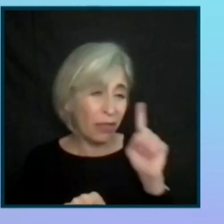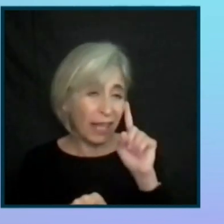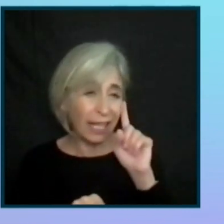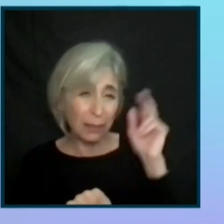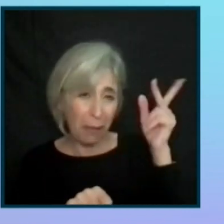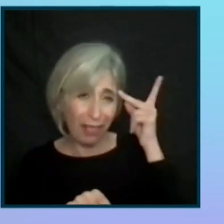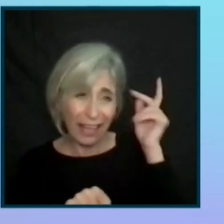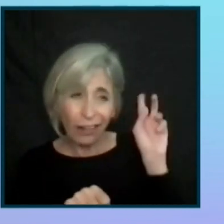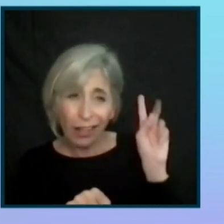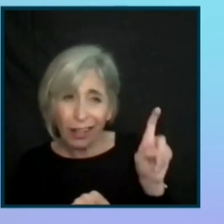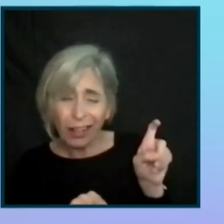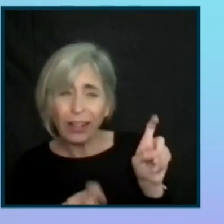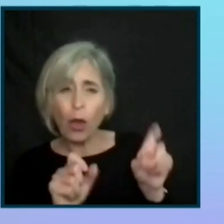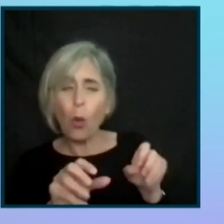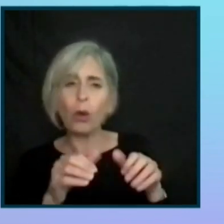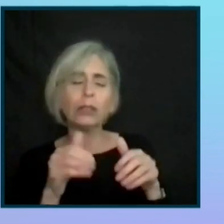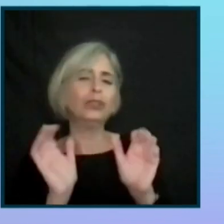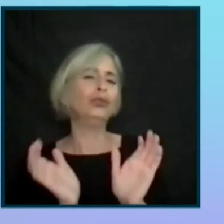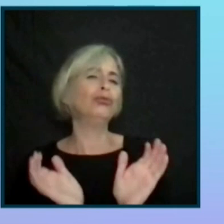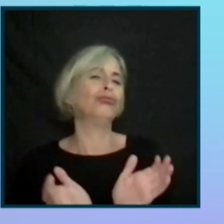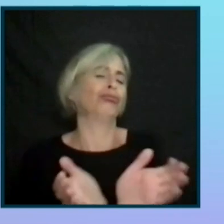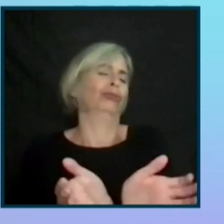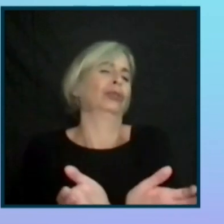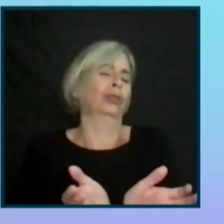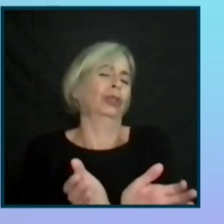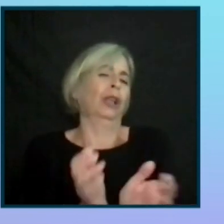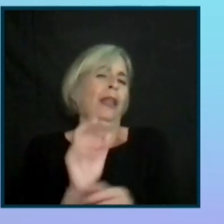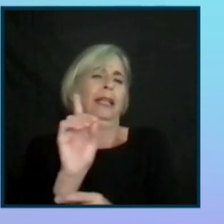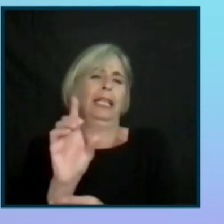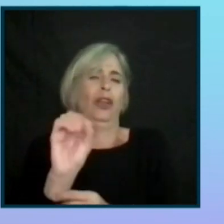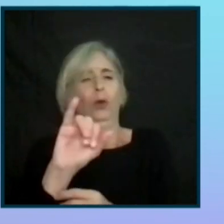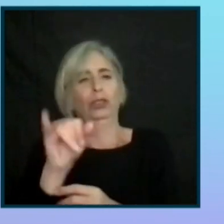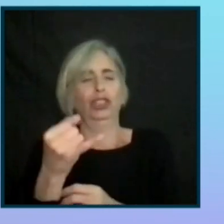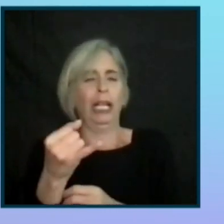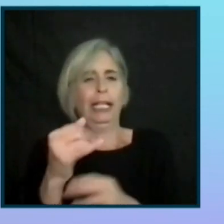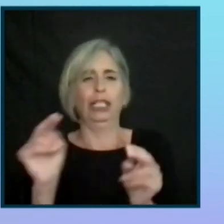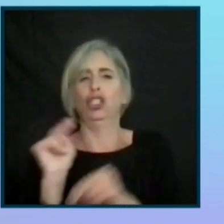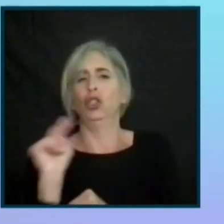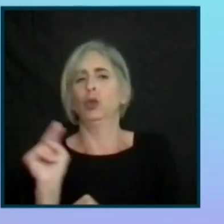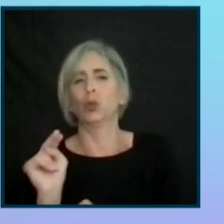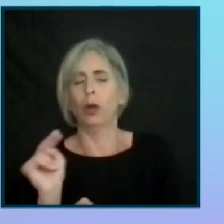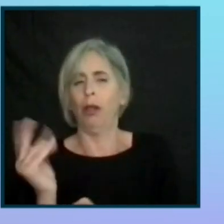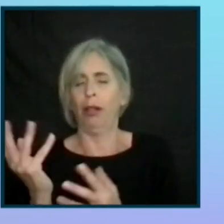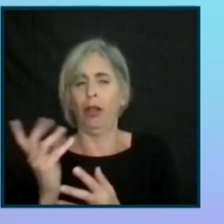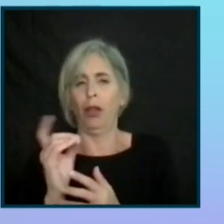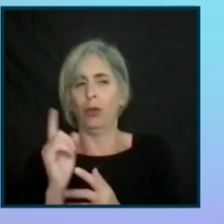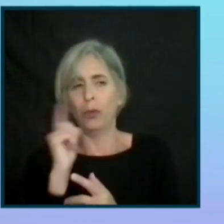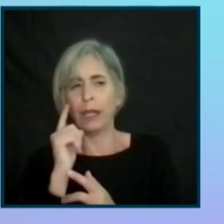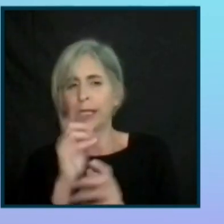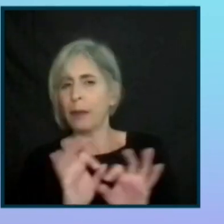or do you think by pushing the DOJ, it's more of a neutral position that we're just trying to make it important to our government as a whole?